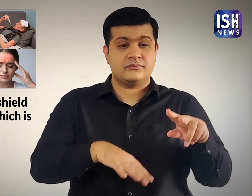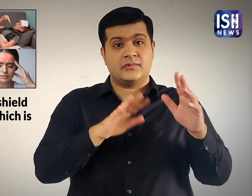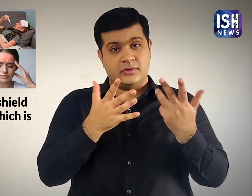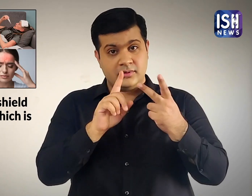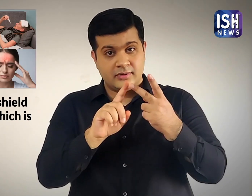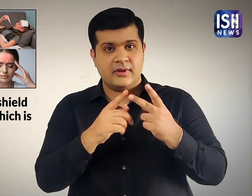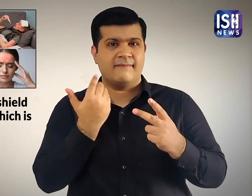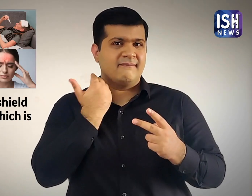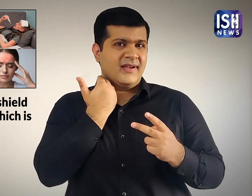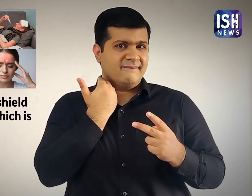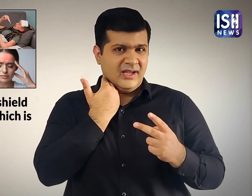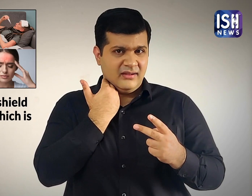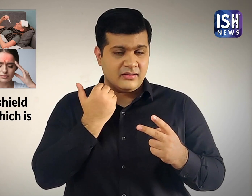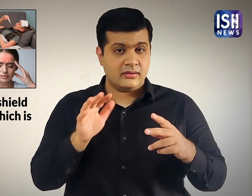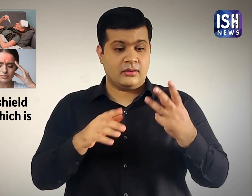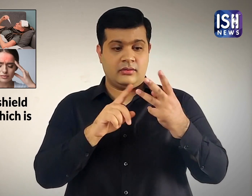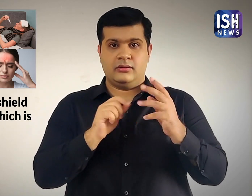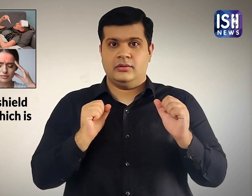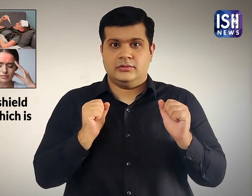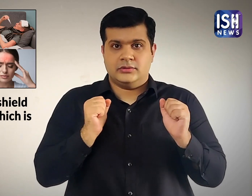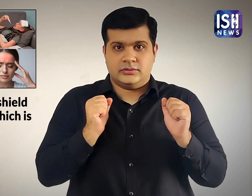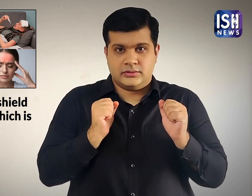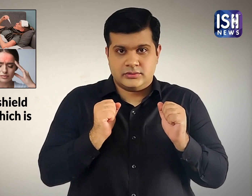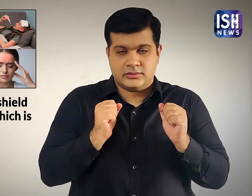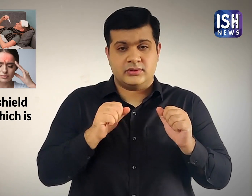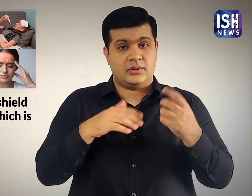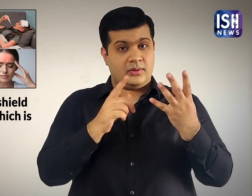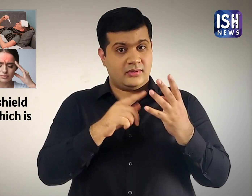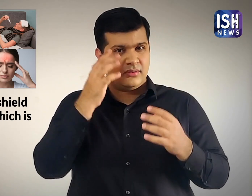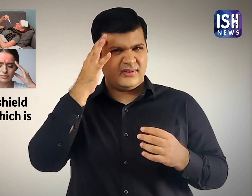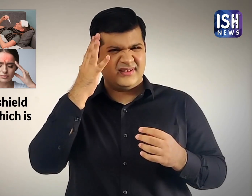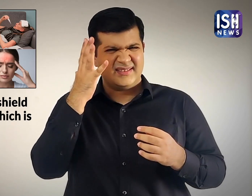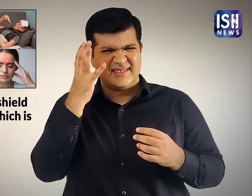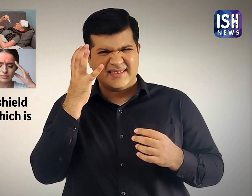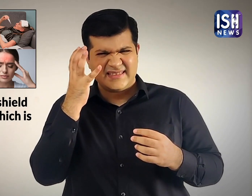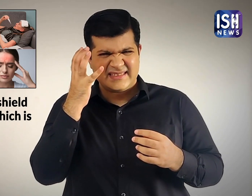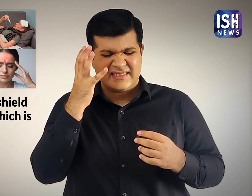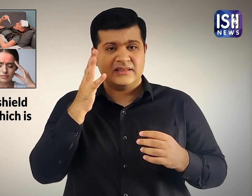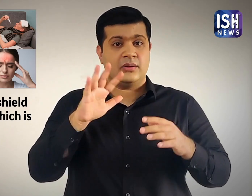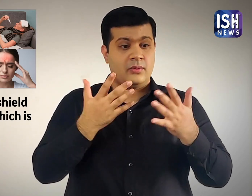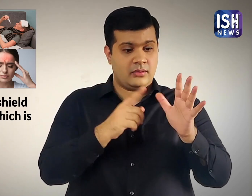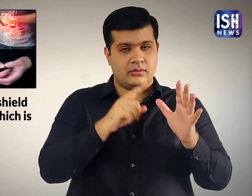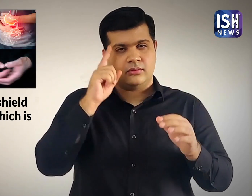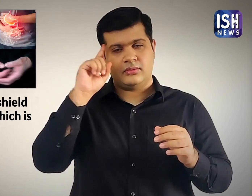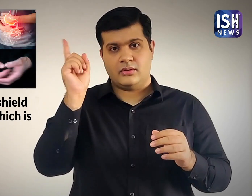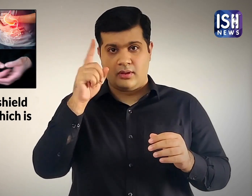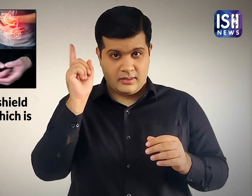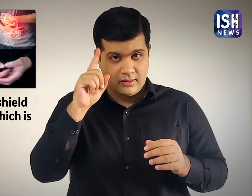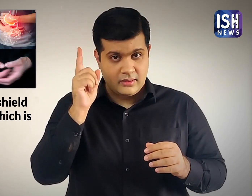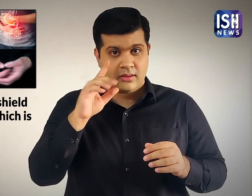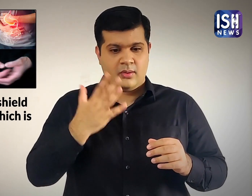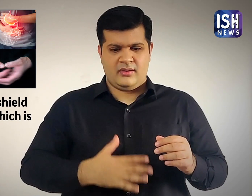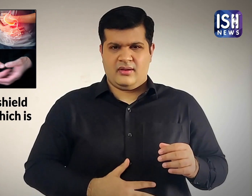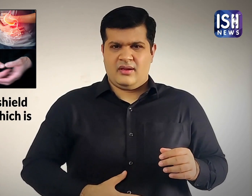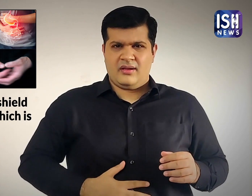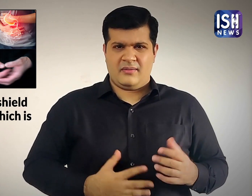fever, chills, Headache, dizziness, abdominal pain,